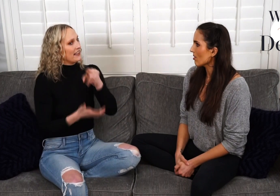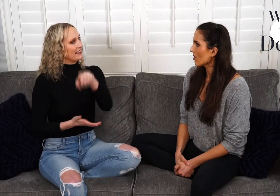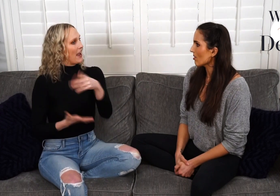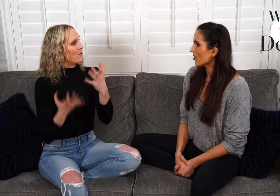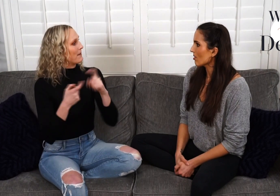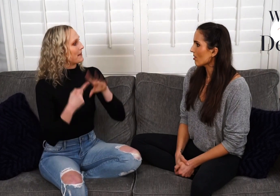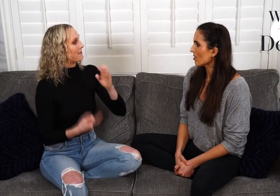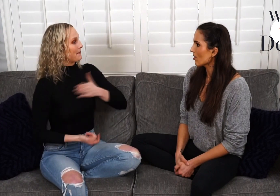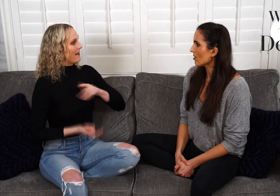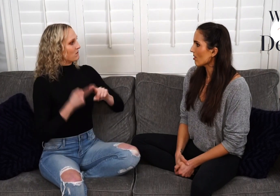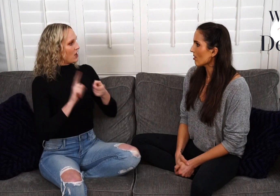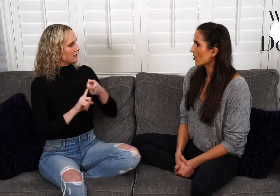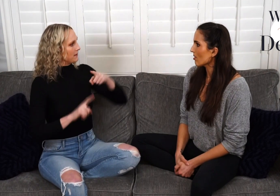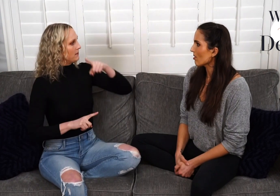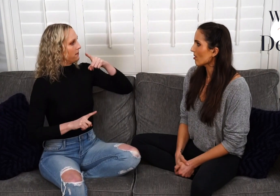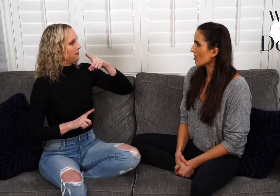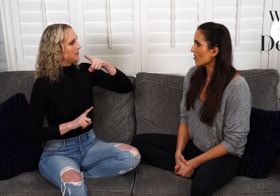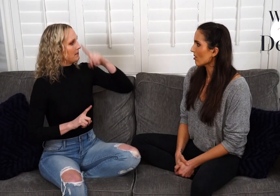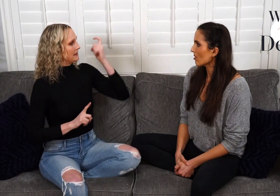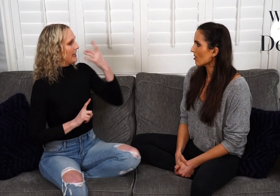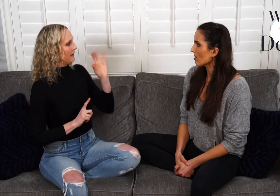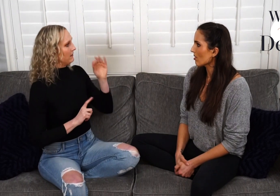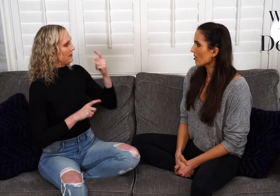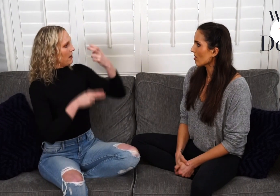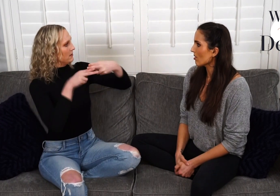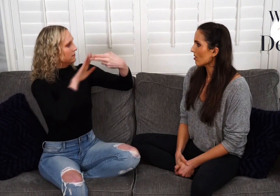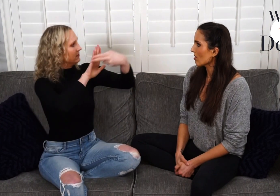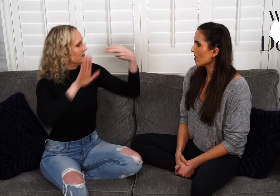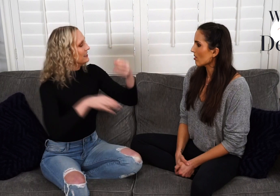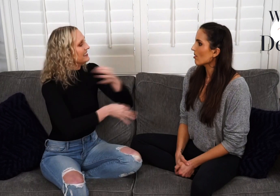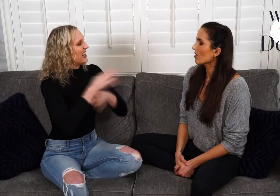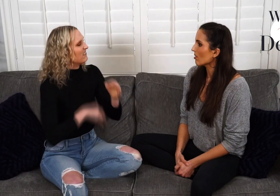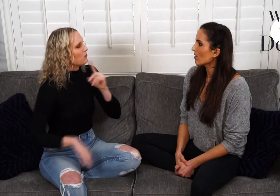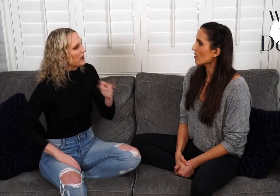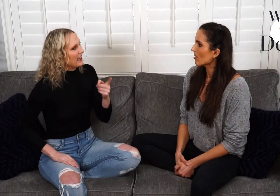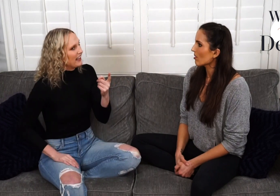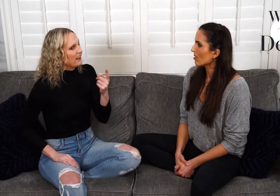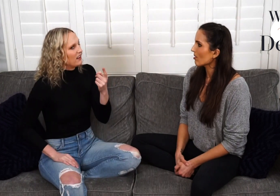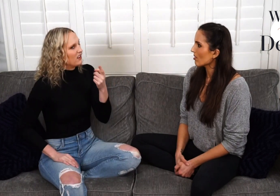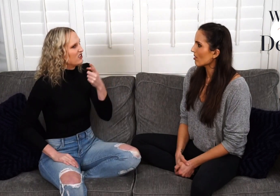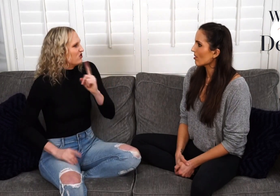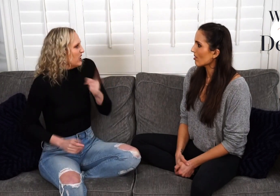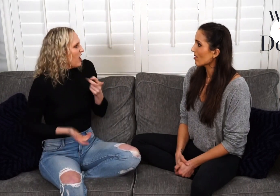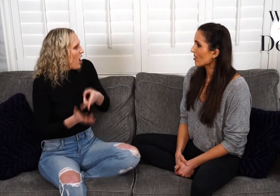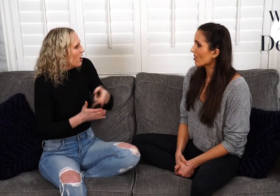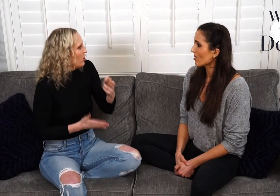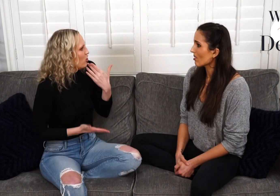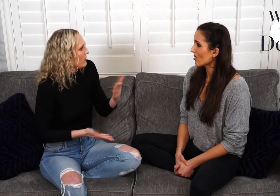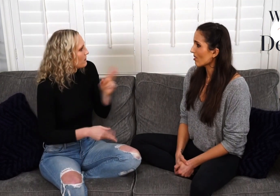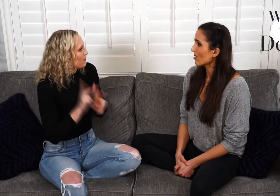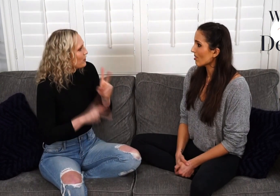they wanted to be my friend because of an elite reputation, instead of just being good authentic